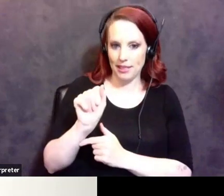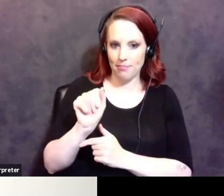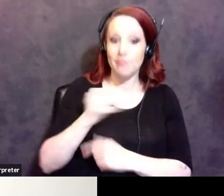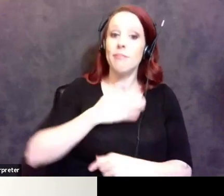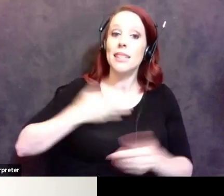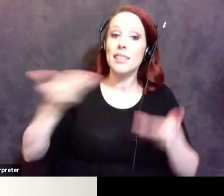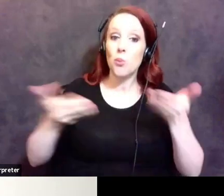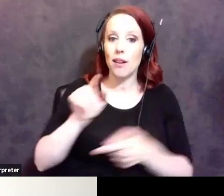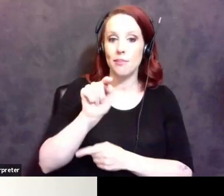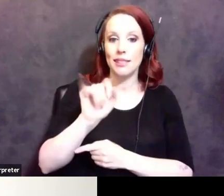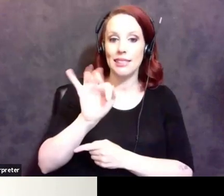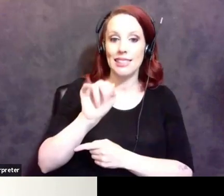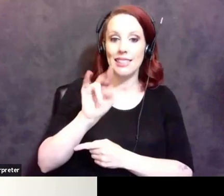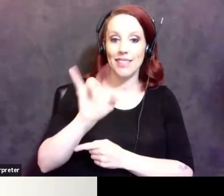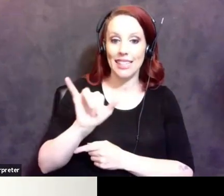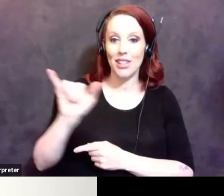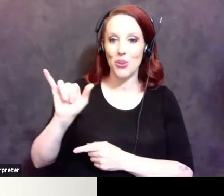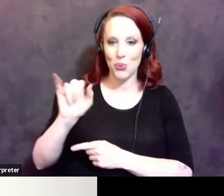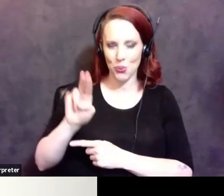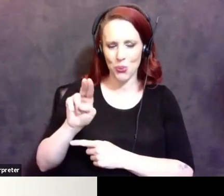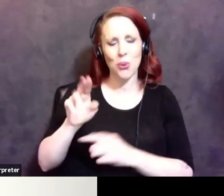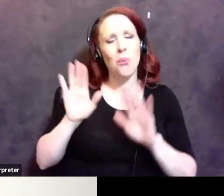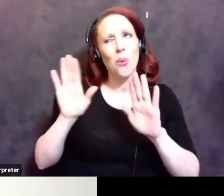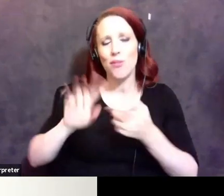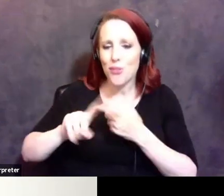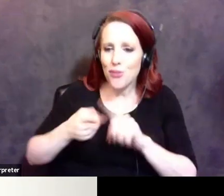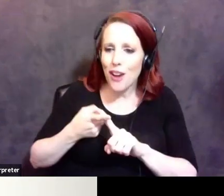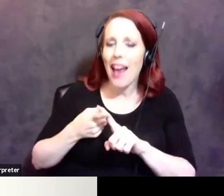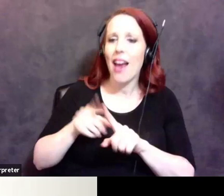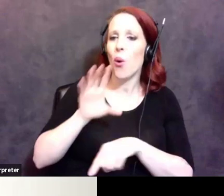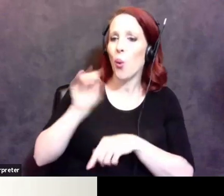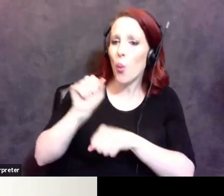Tiffany Yu, who has been a great friend, a colleague and an ally for years. Tiffany is